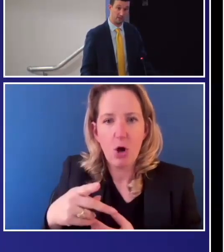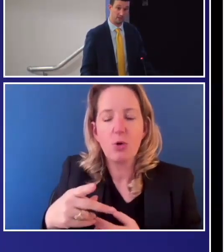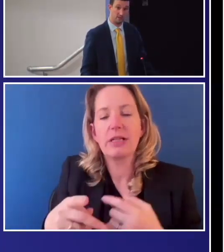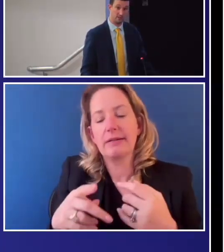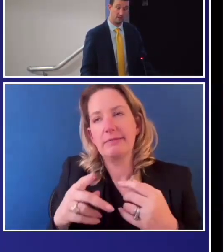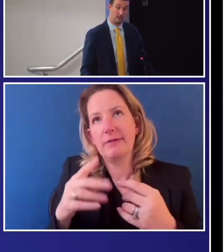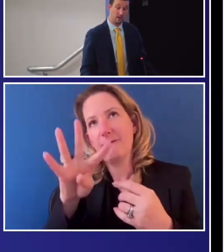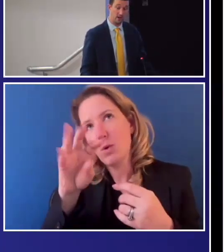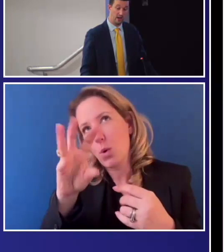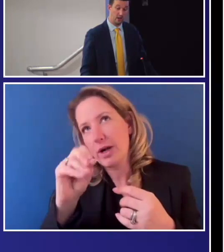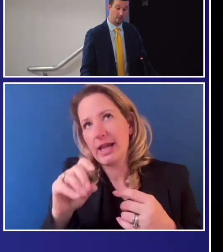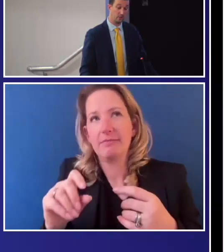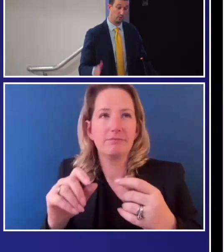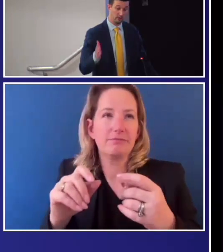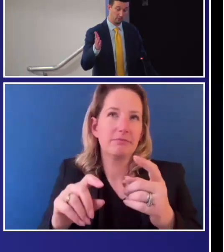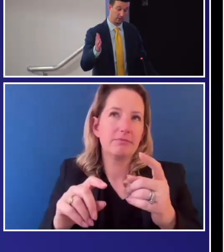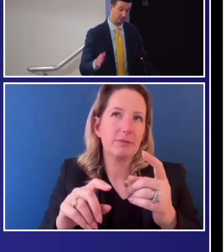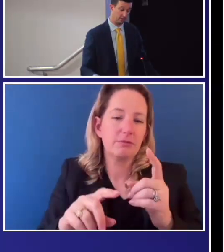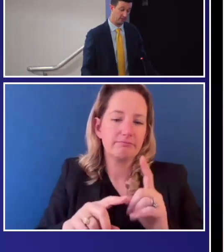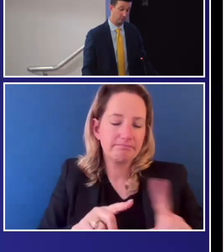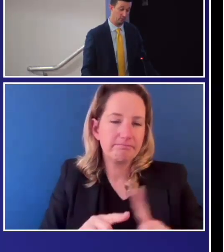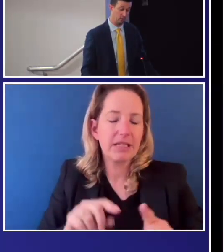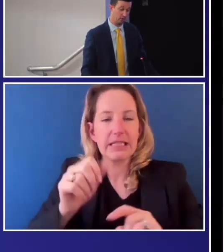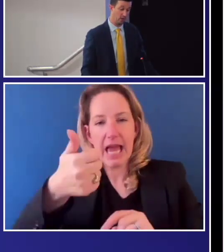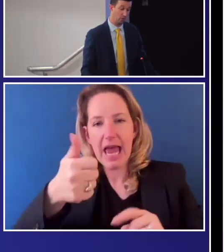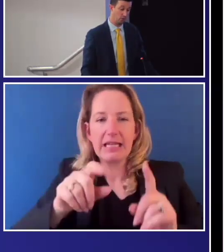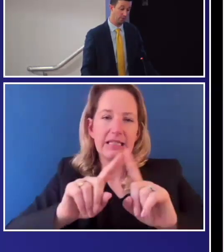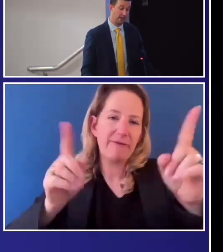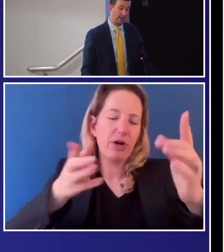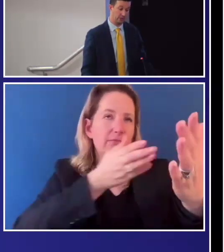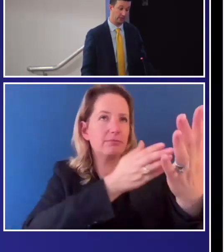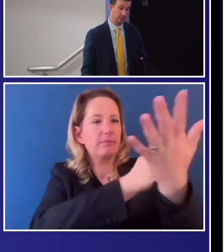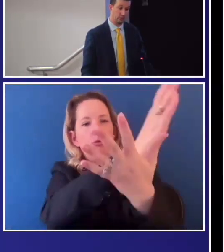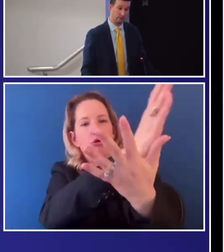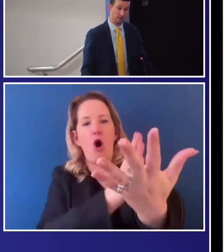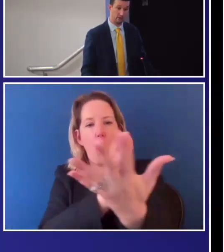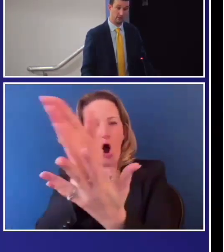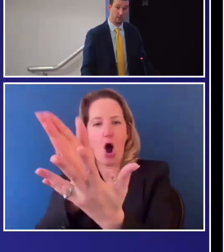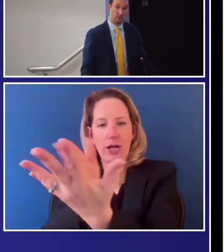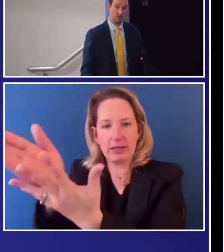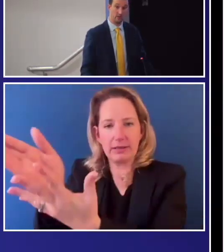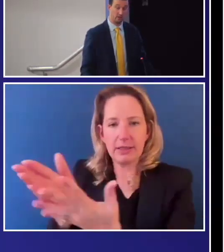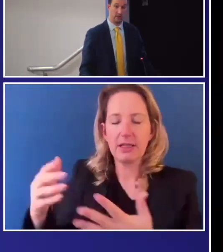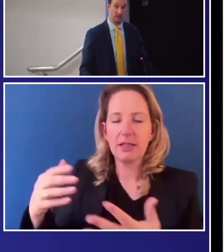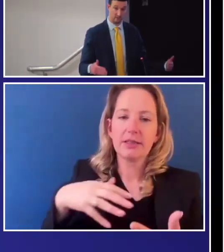studies. So in Preston's example, law would be aggregated with other as